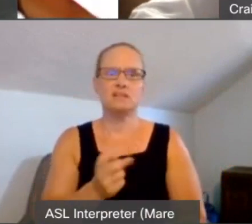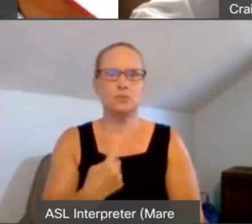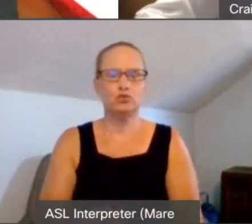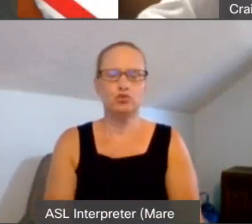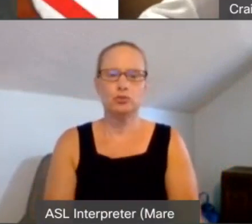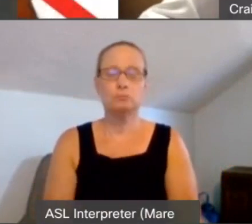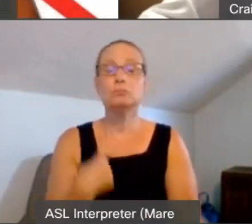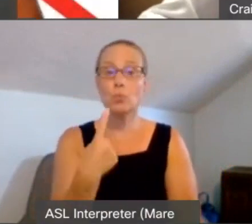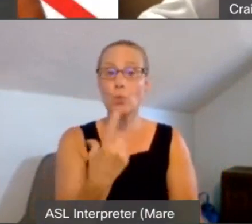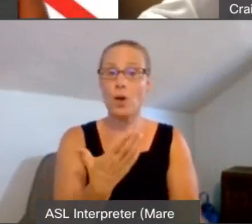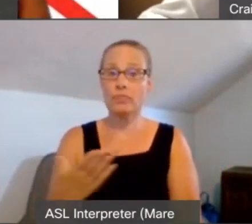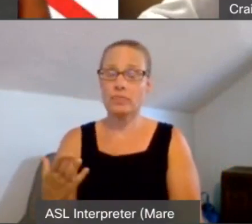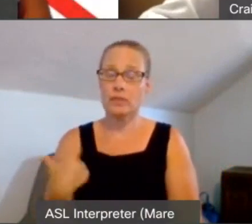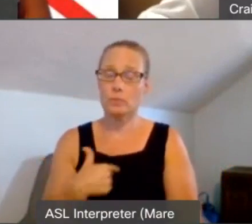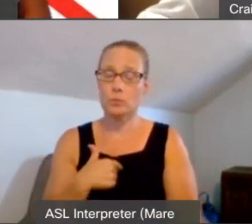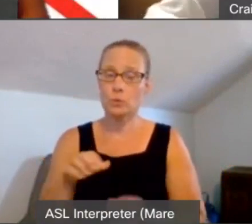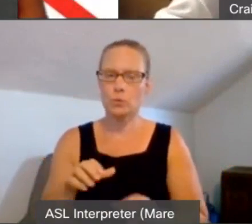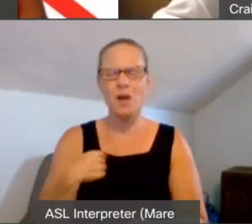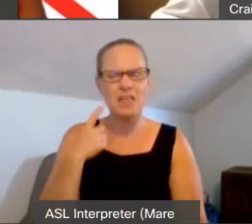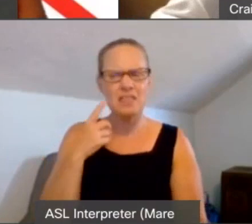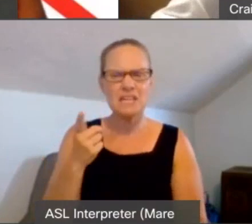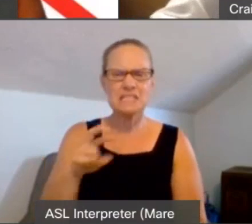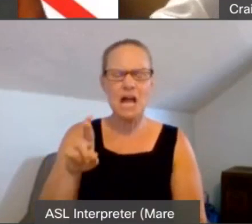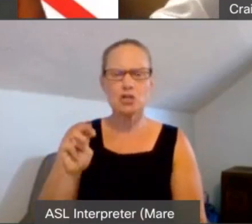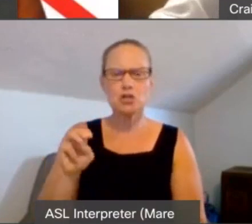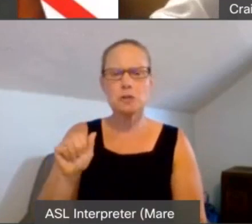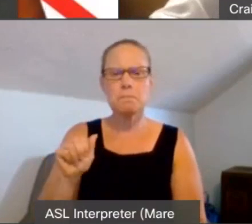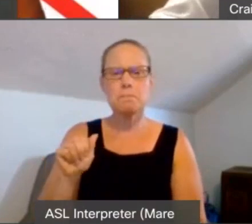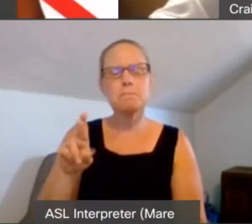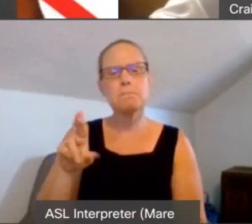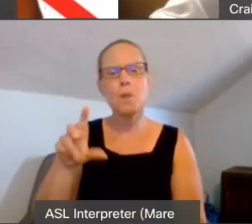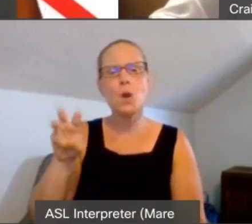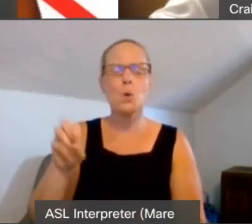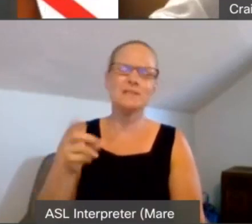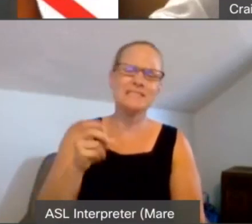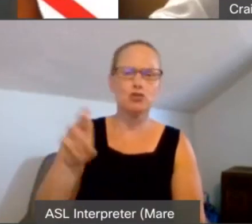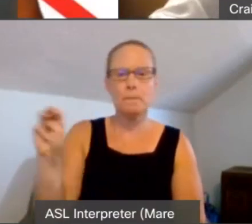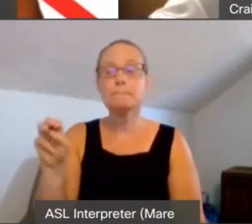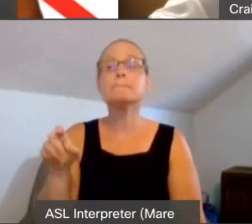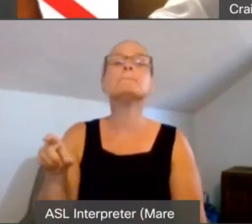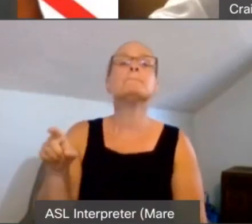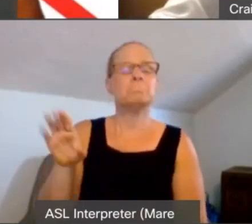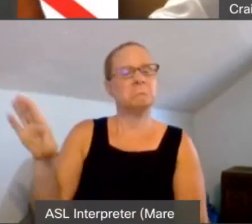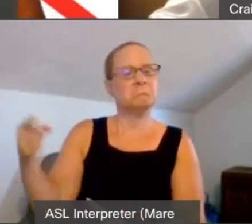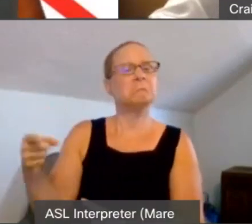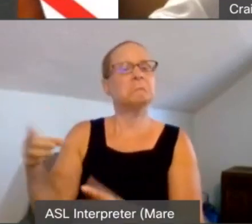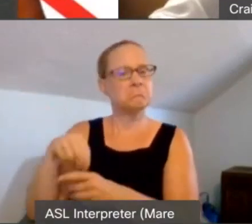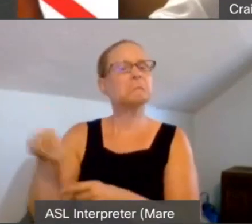One thing that we do and I think Dr. Marlowe highlighted in his point, we sanctioned when people do things